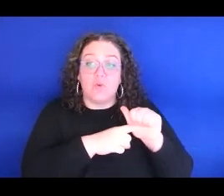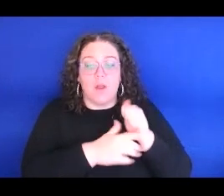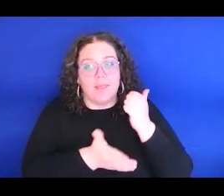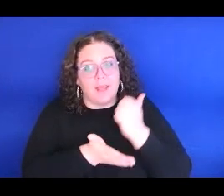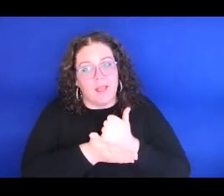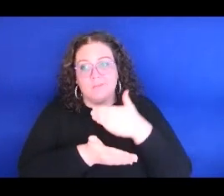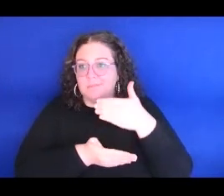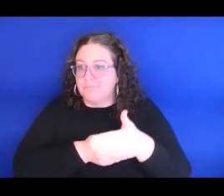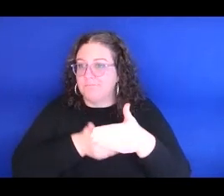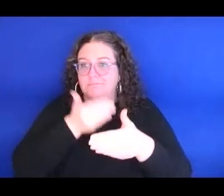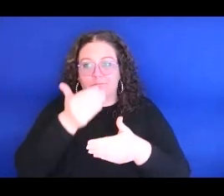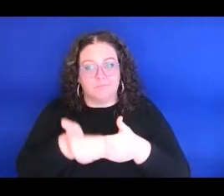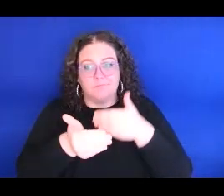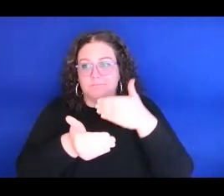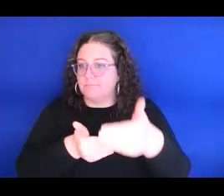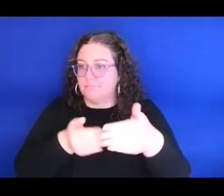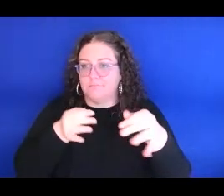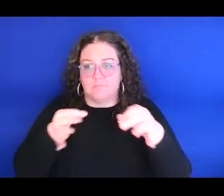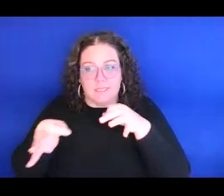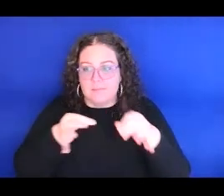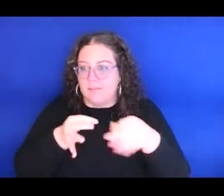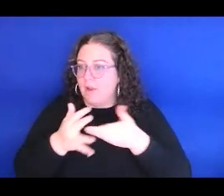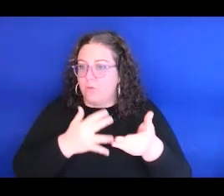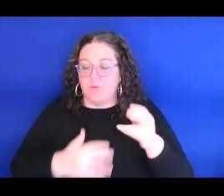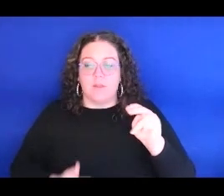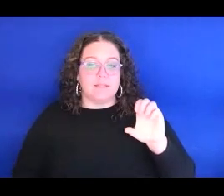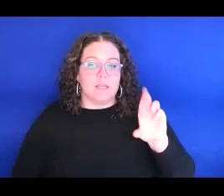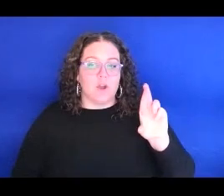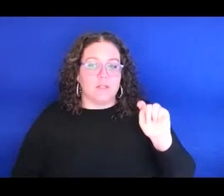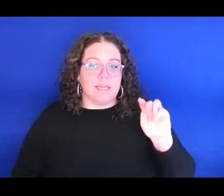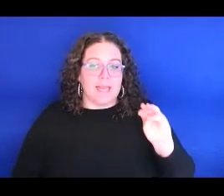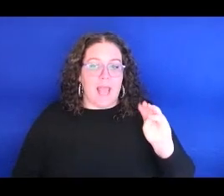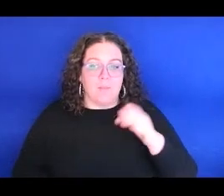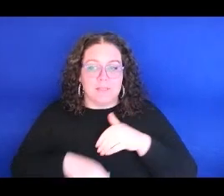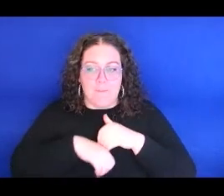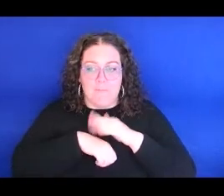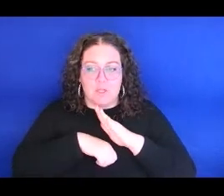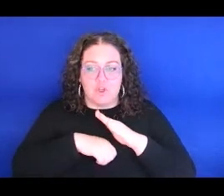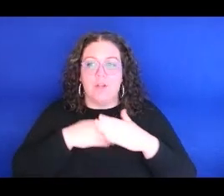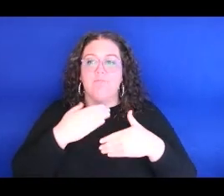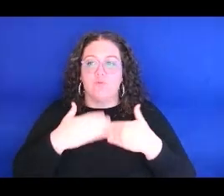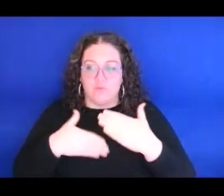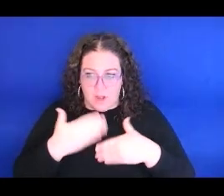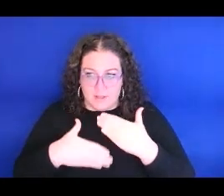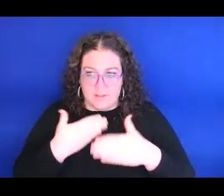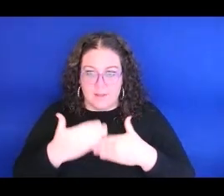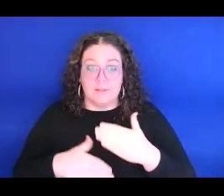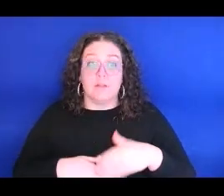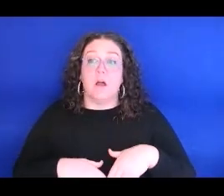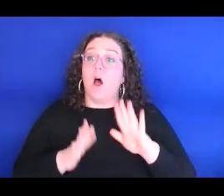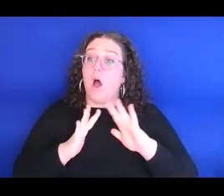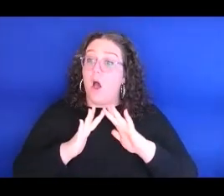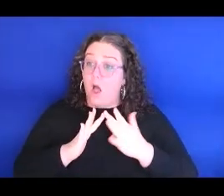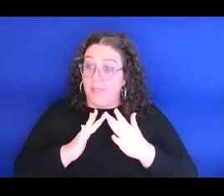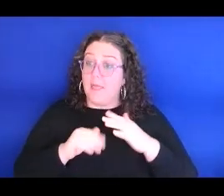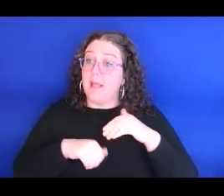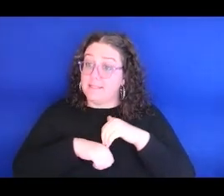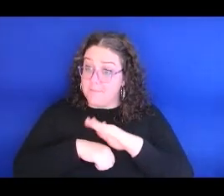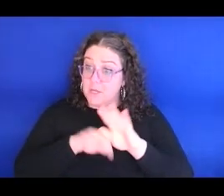the NCRTM submission process. You can access the online submission form directly, along with